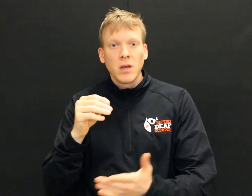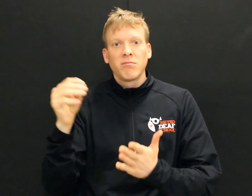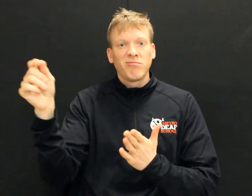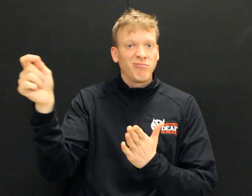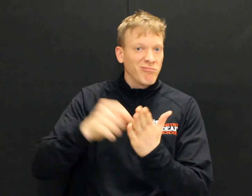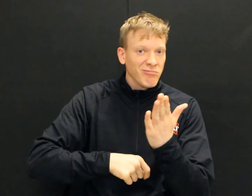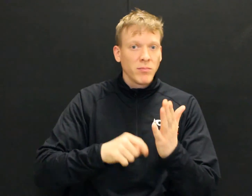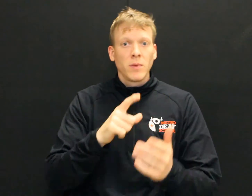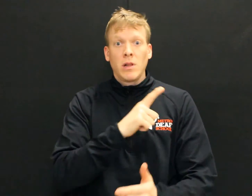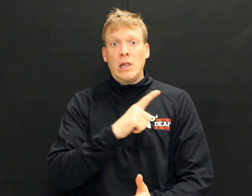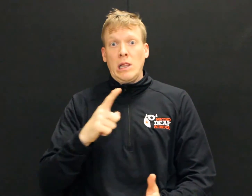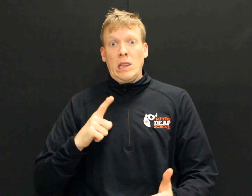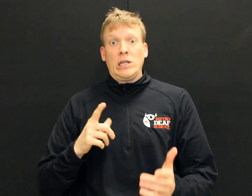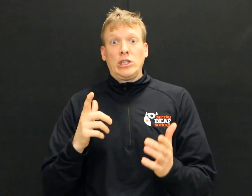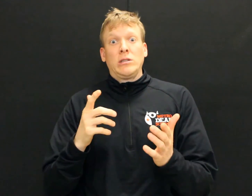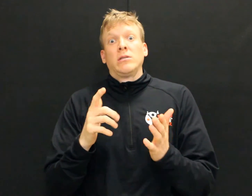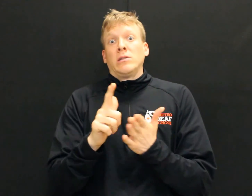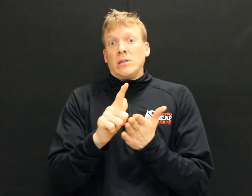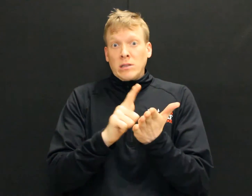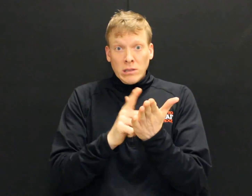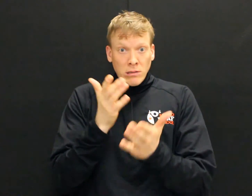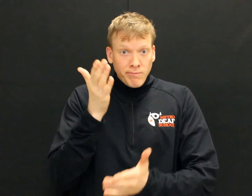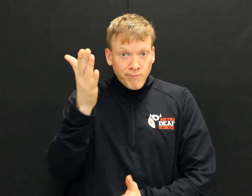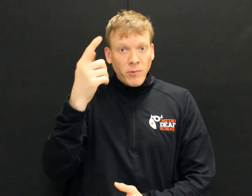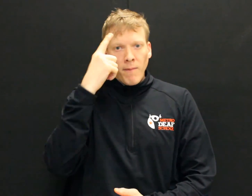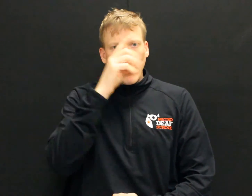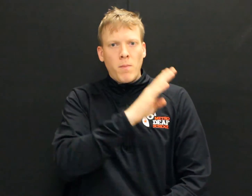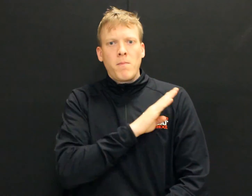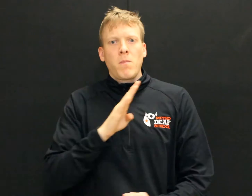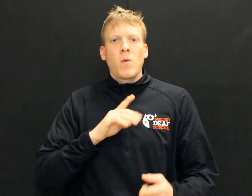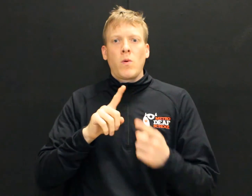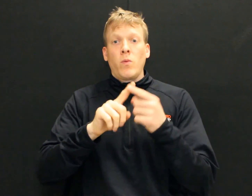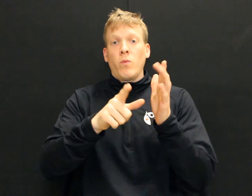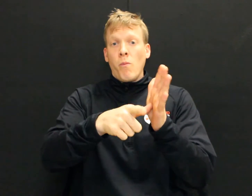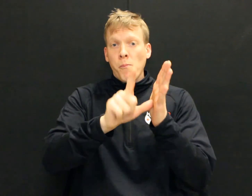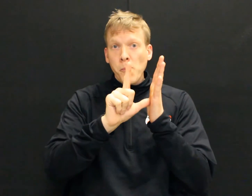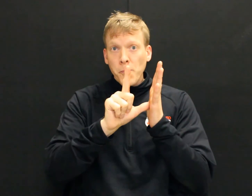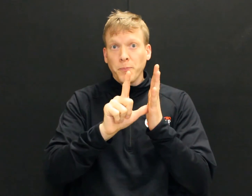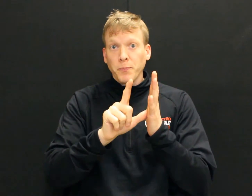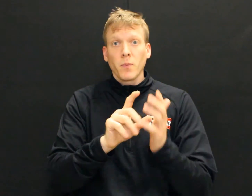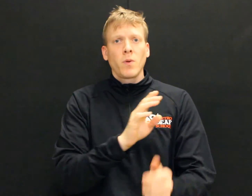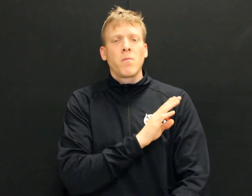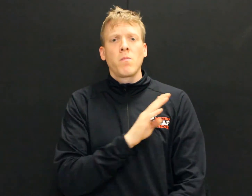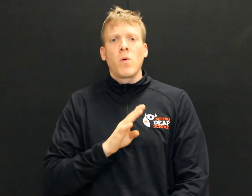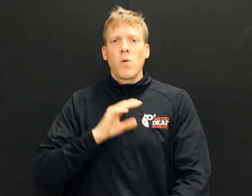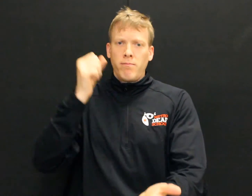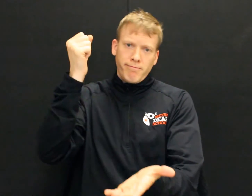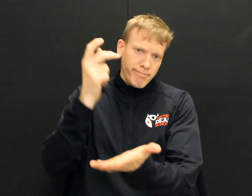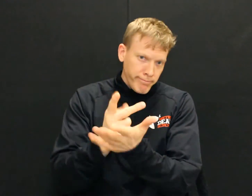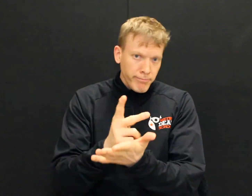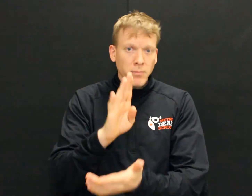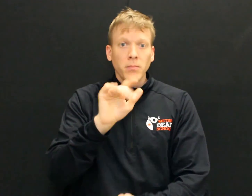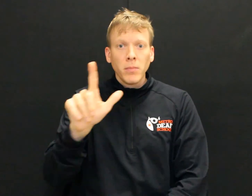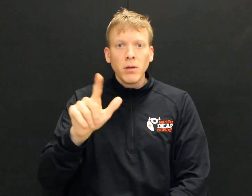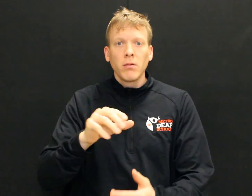and drafted legislation for the board to review. The board approved the bill,